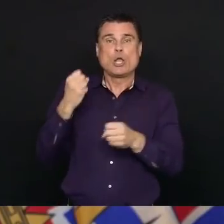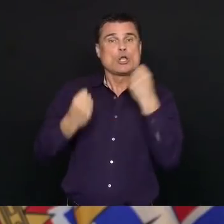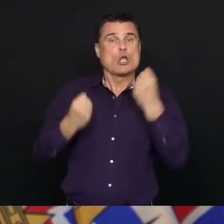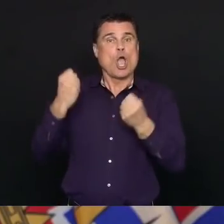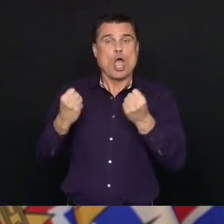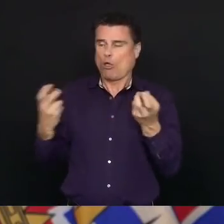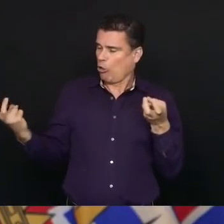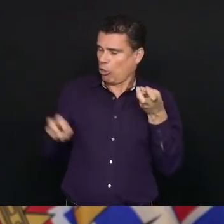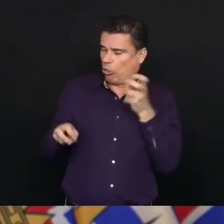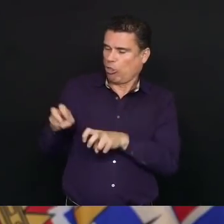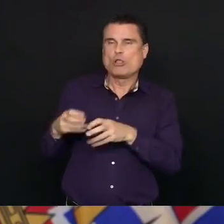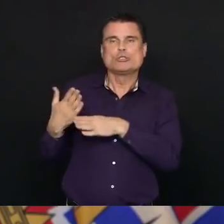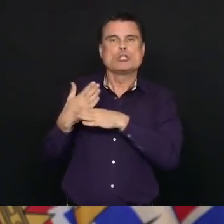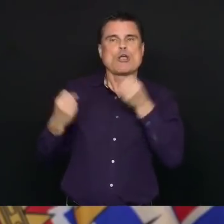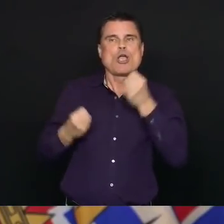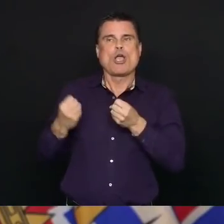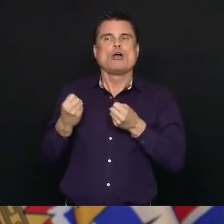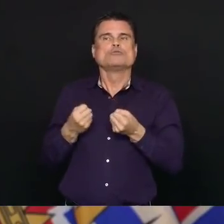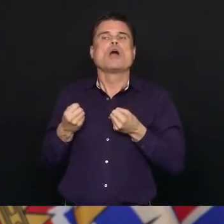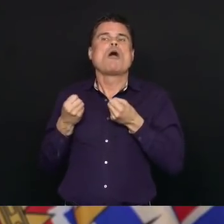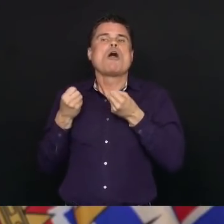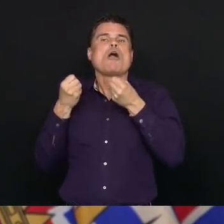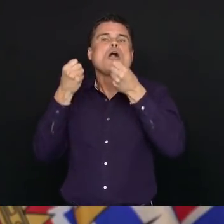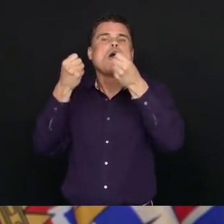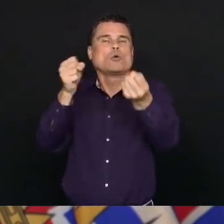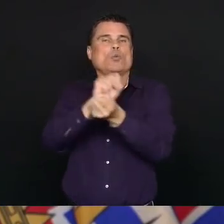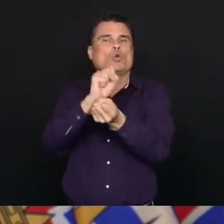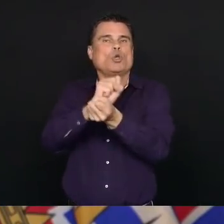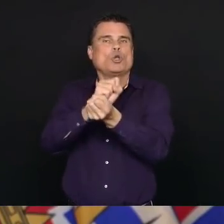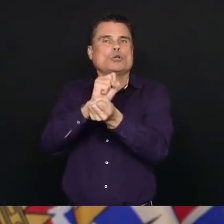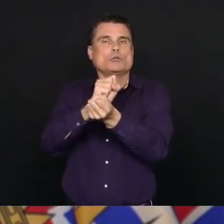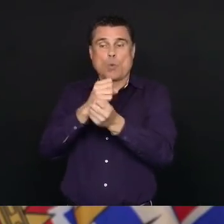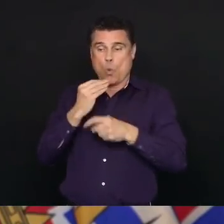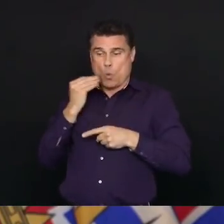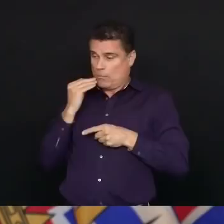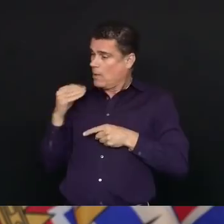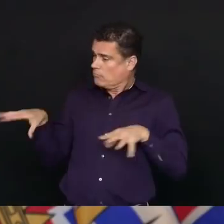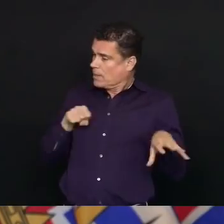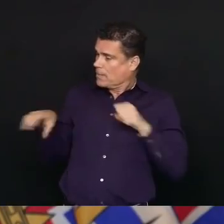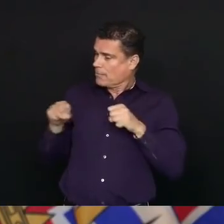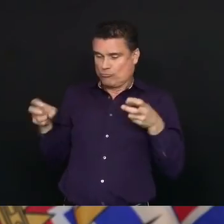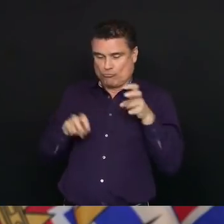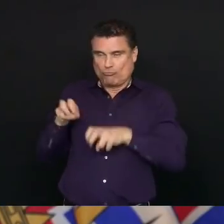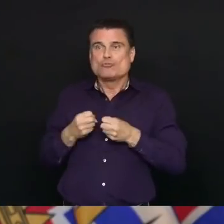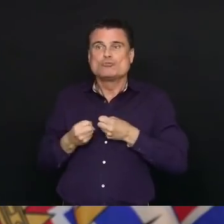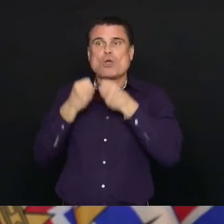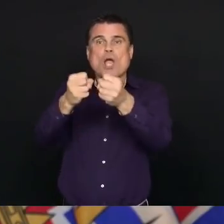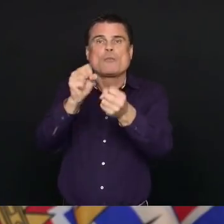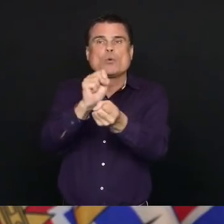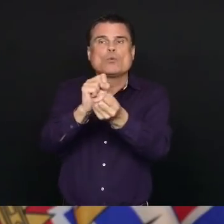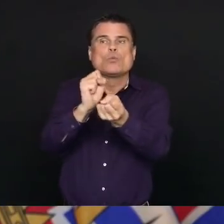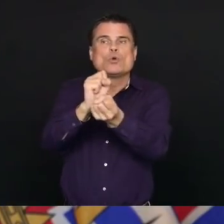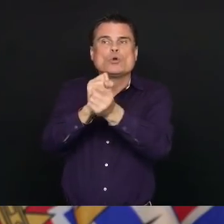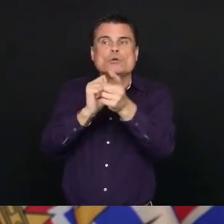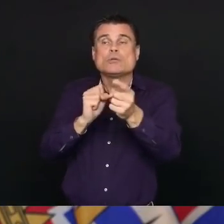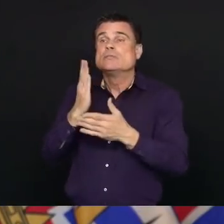I think in some cases the employer subject but they don't seem to have the ability to curtail this.